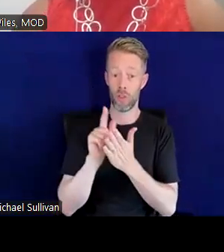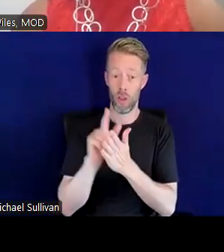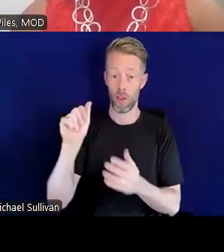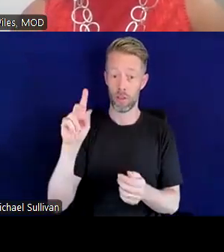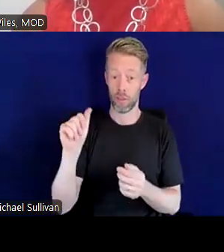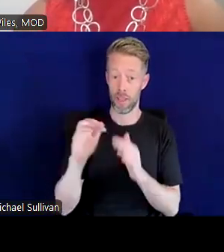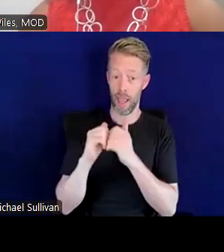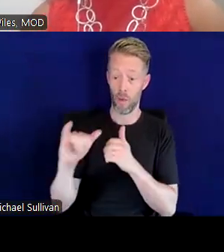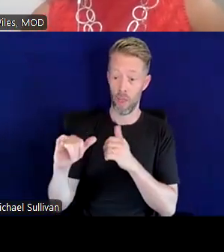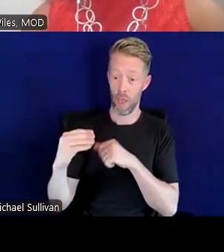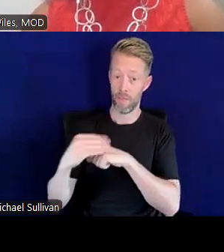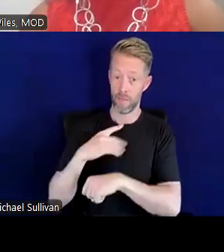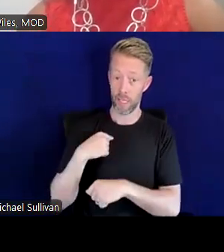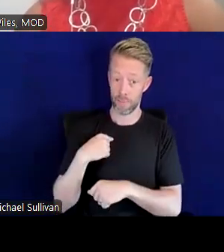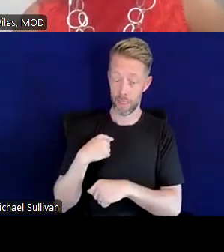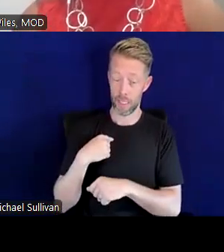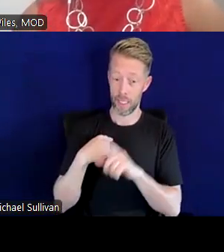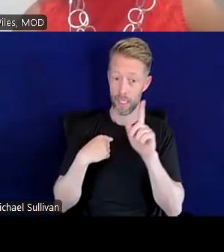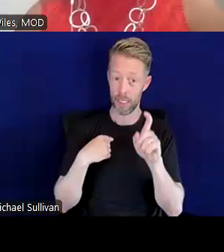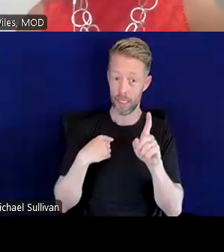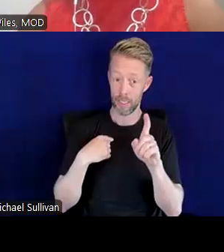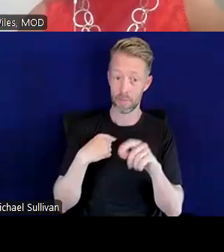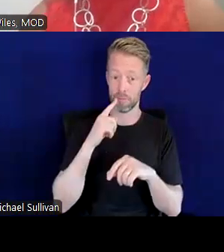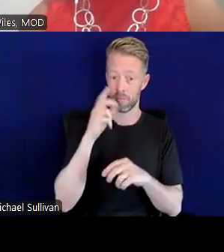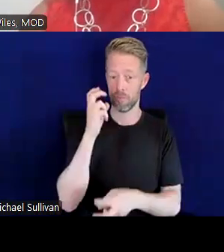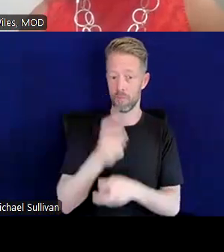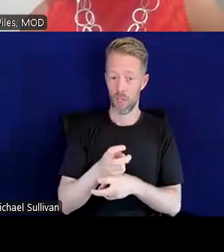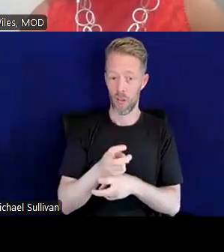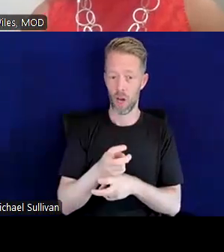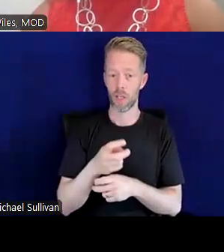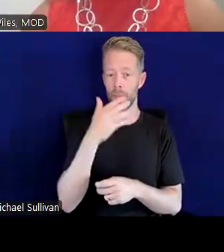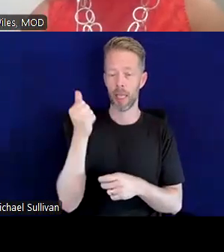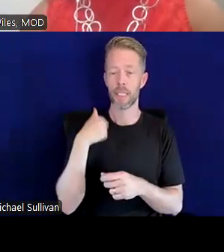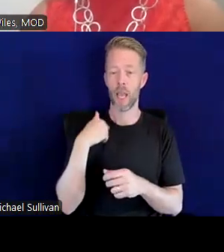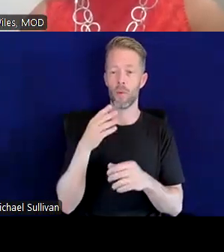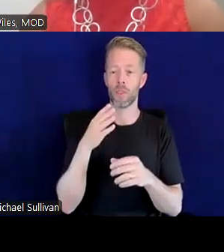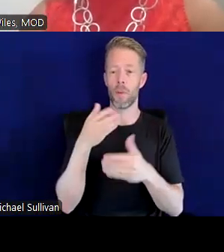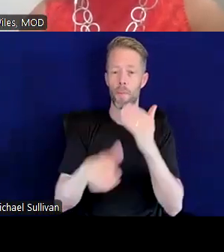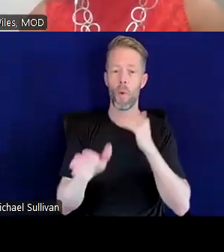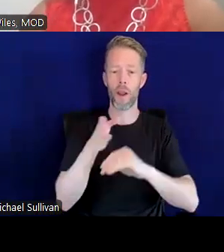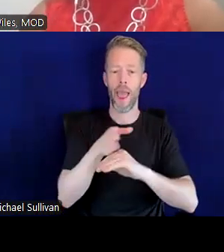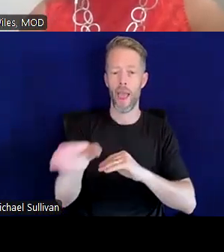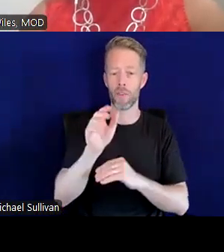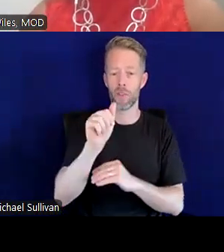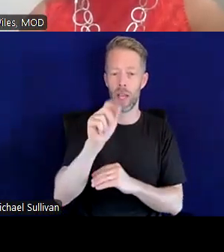me? I think it's hard to compare, because I was born after the ADA was passed, so